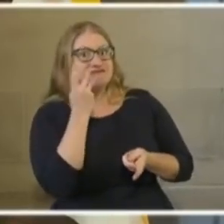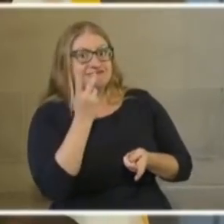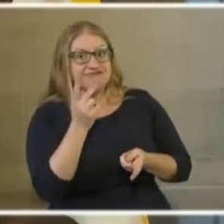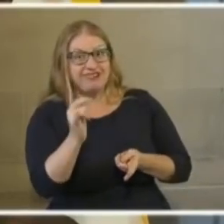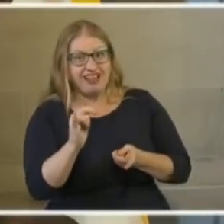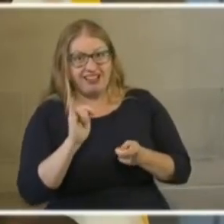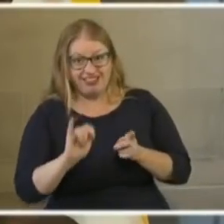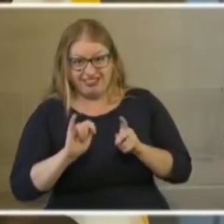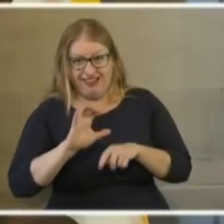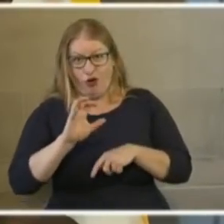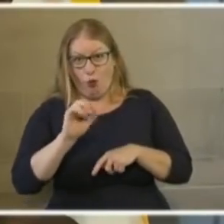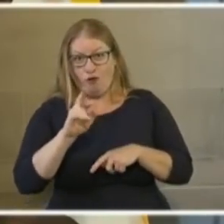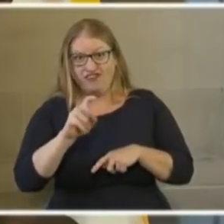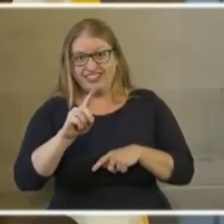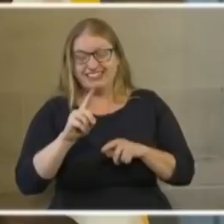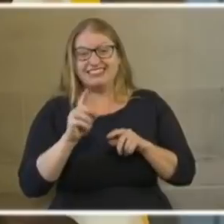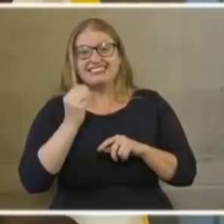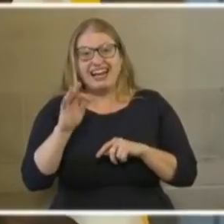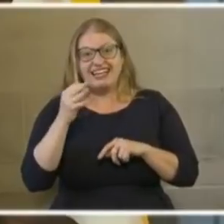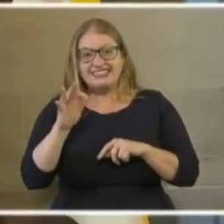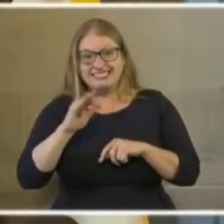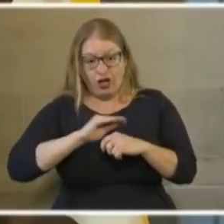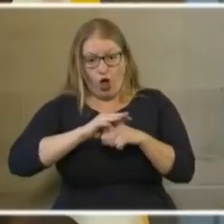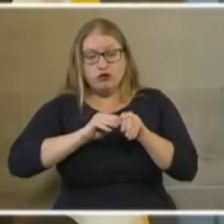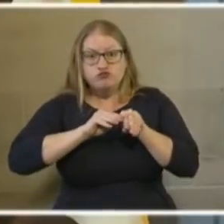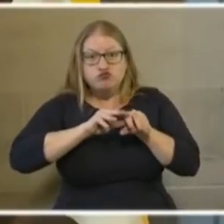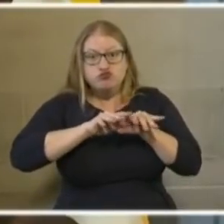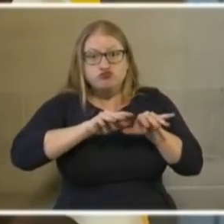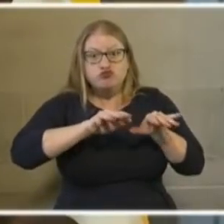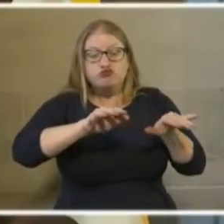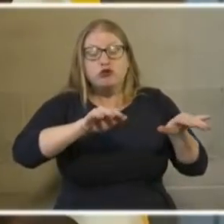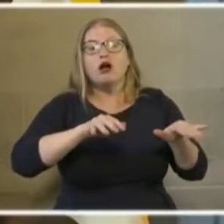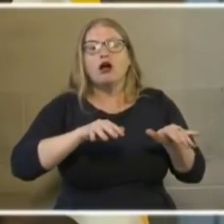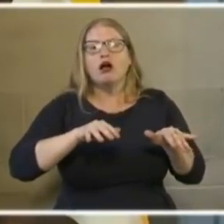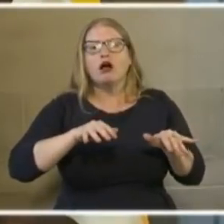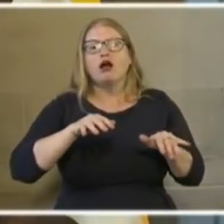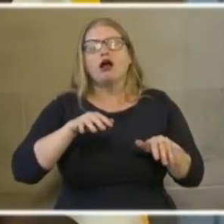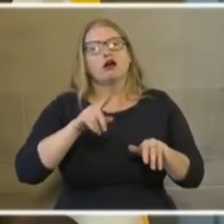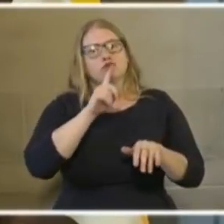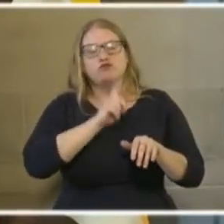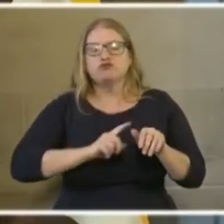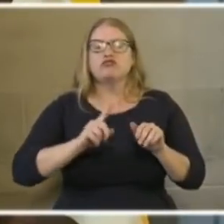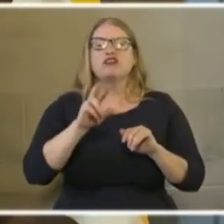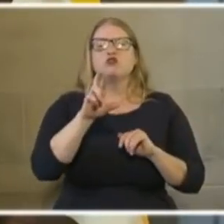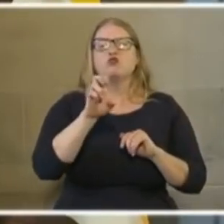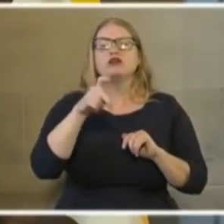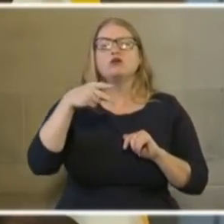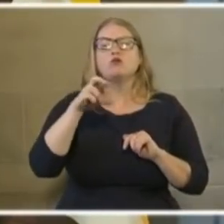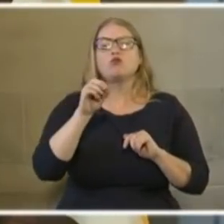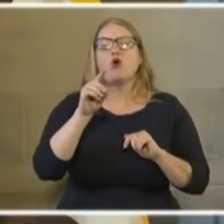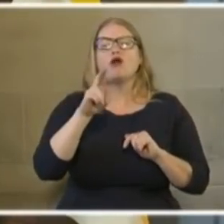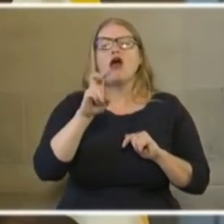WE ARE WORKING WITH SCIENTISTS, RESEARCHERS, WHO ARE SEEING THAT THE REPRODUCTIVE RATE OF